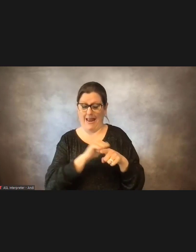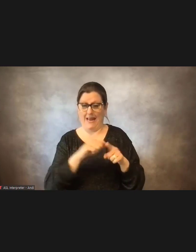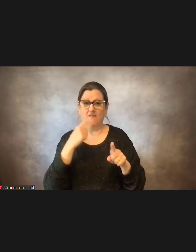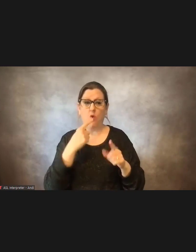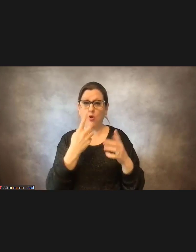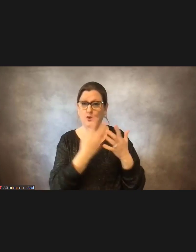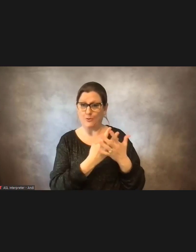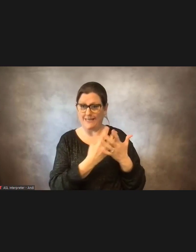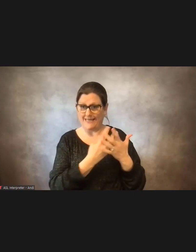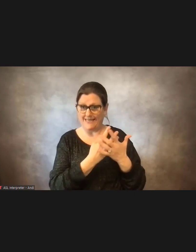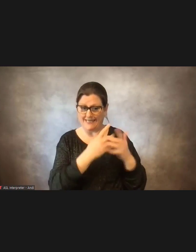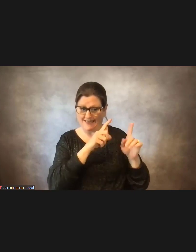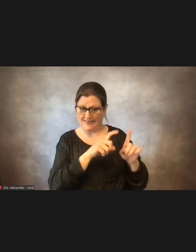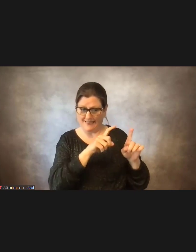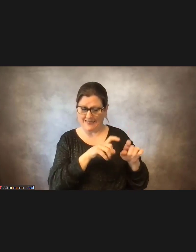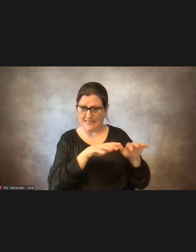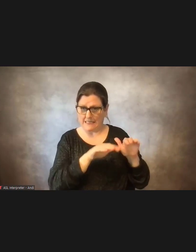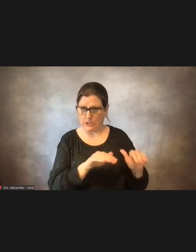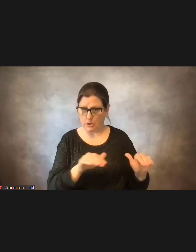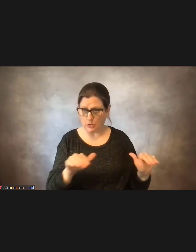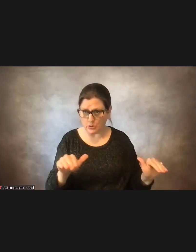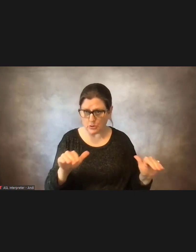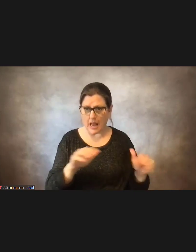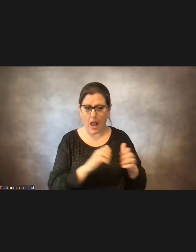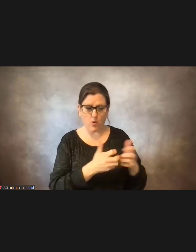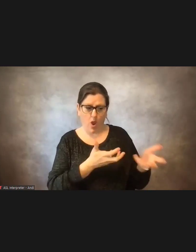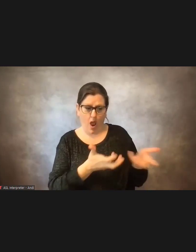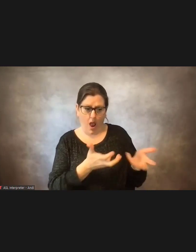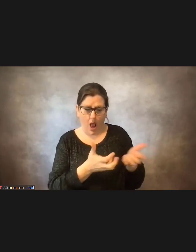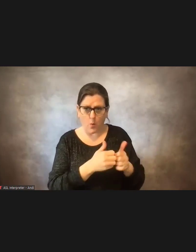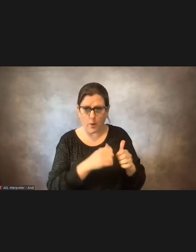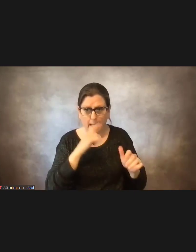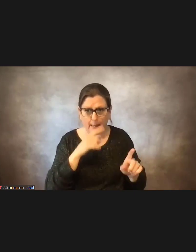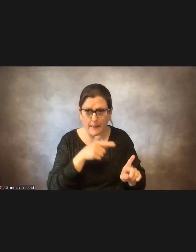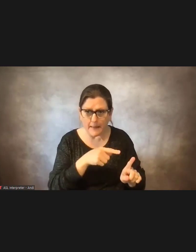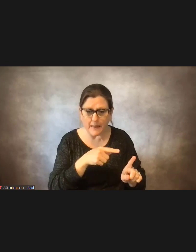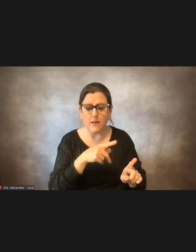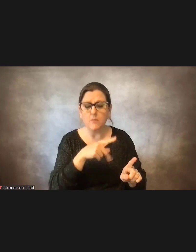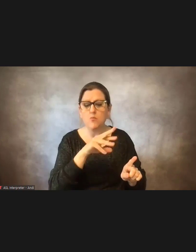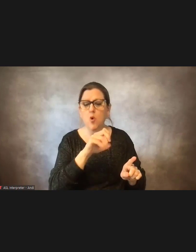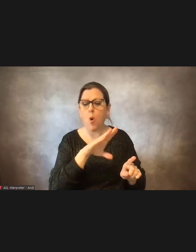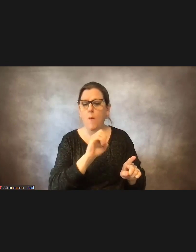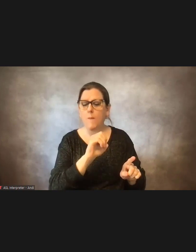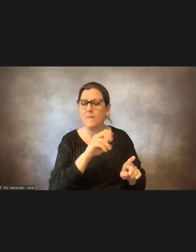with with screening children, um, children handling probe fit issues,